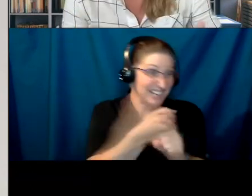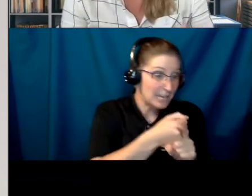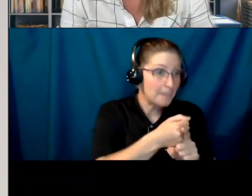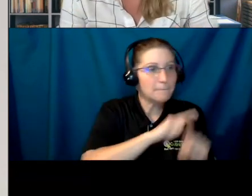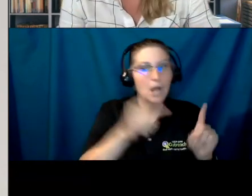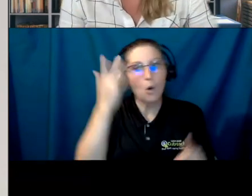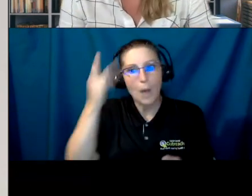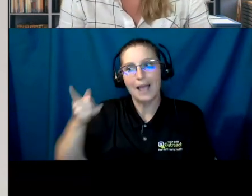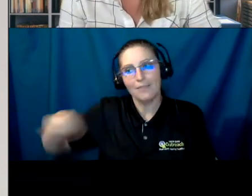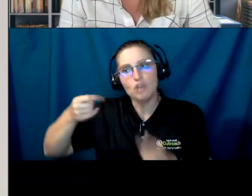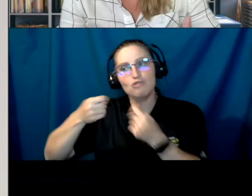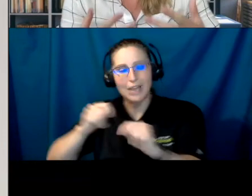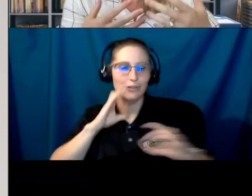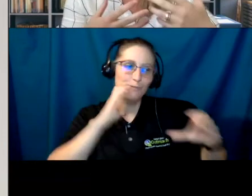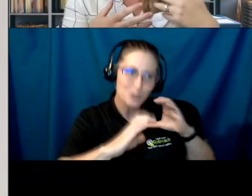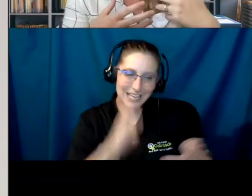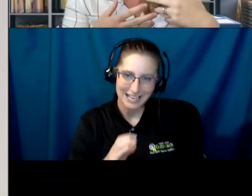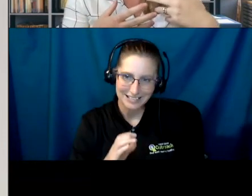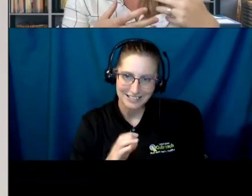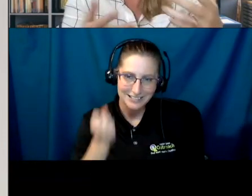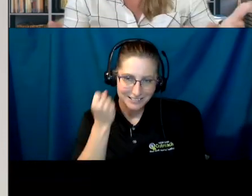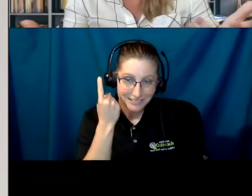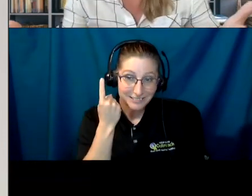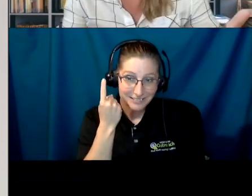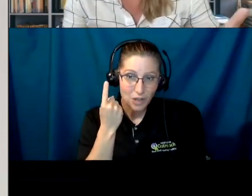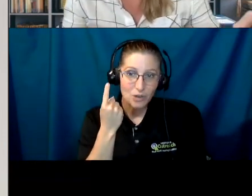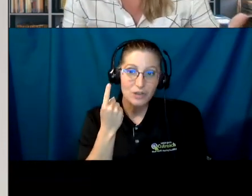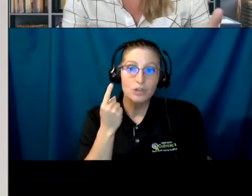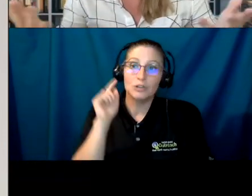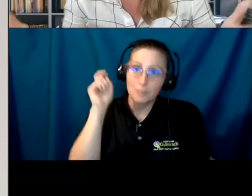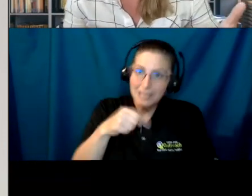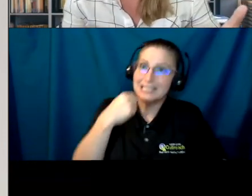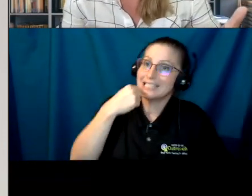to communicate something to you. So it's important, you know that you tell a teacher or that adult